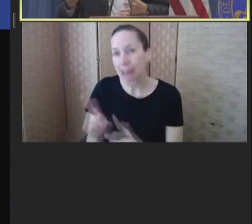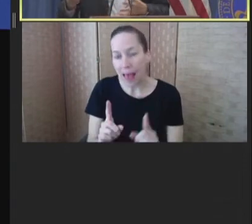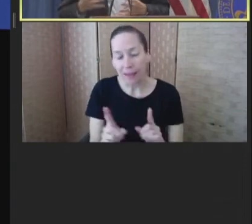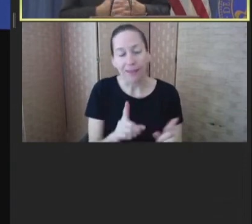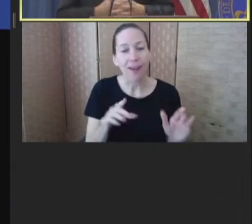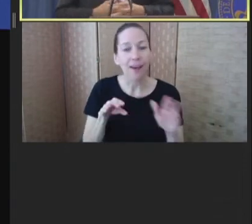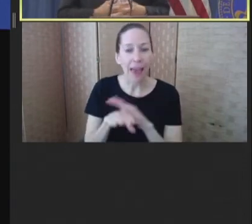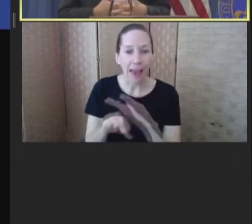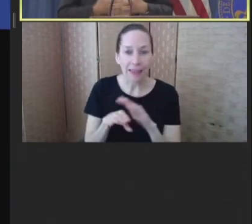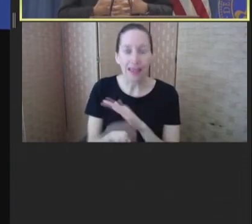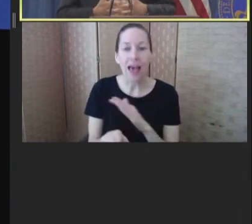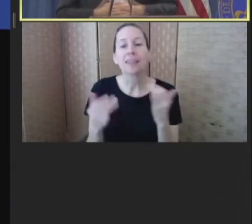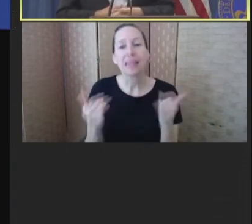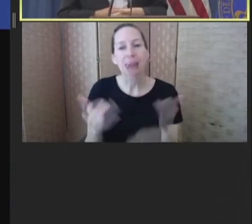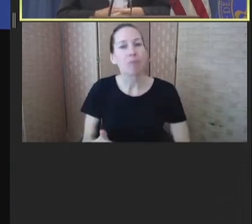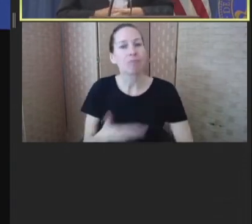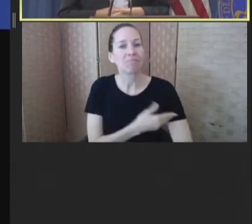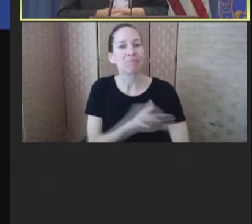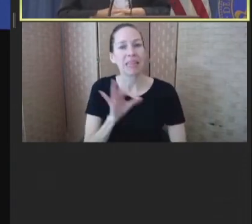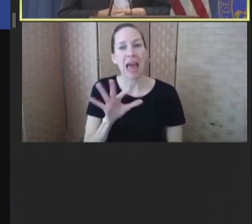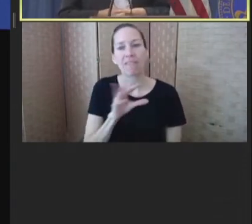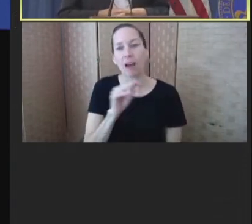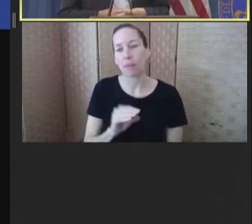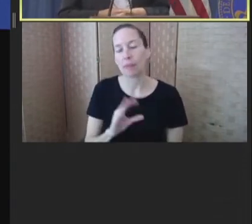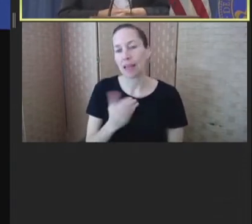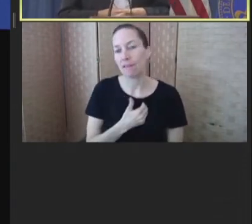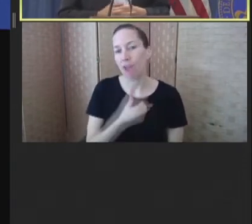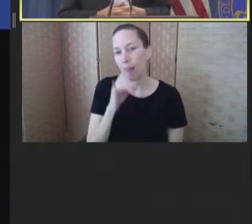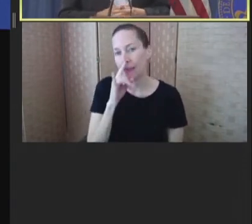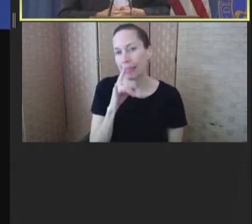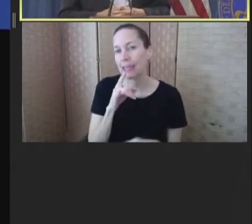now we have 95 percent of our kids coming into kindergarten are fully vaccinated,